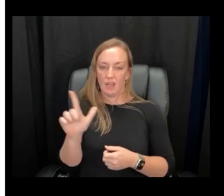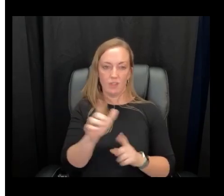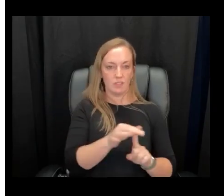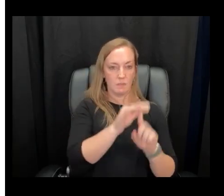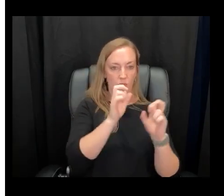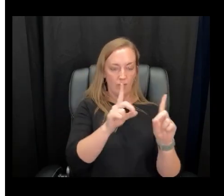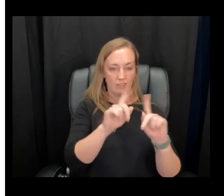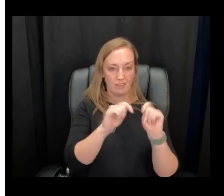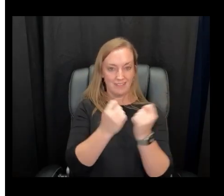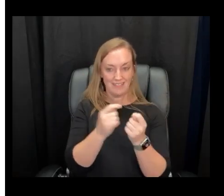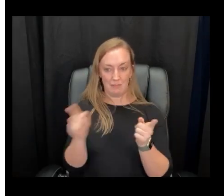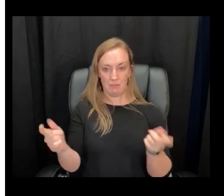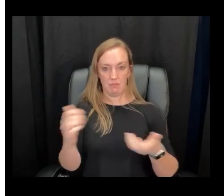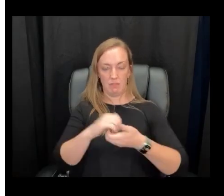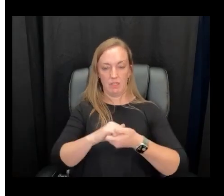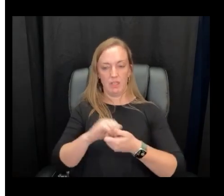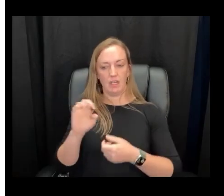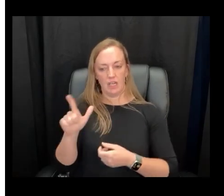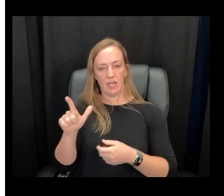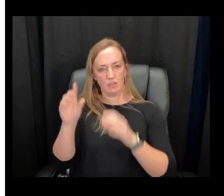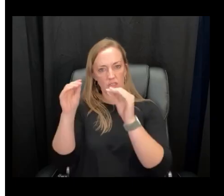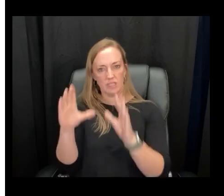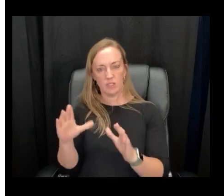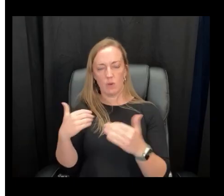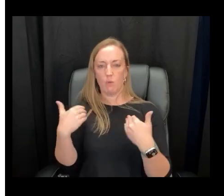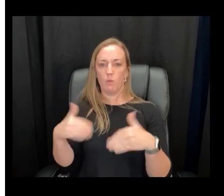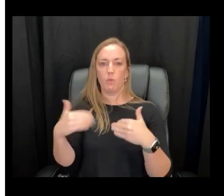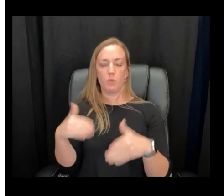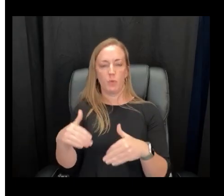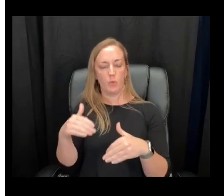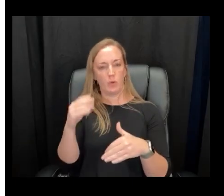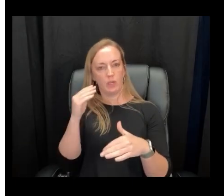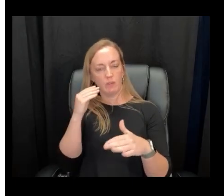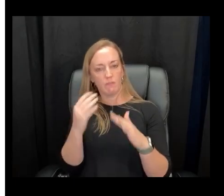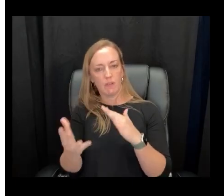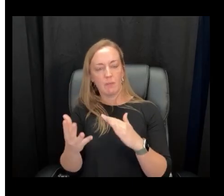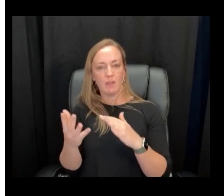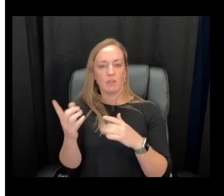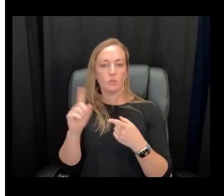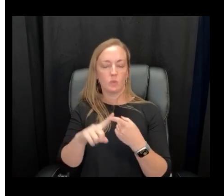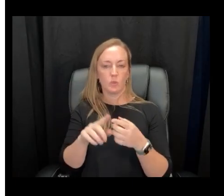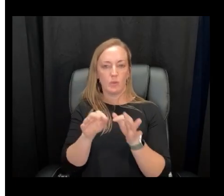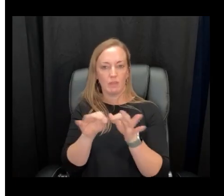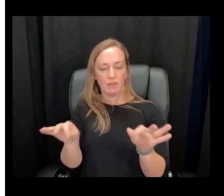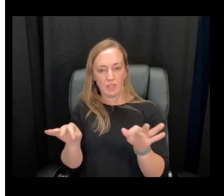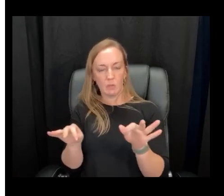language proficiency, typical second language development patterns, and relevant context.